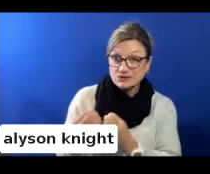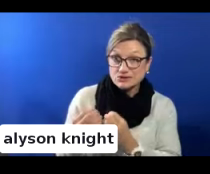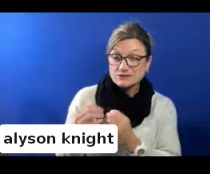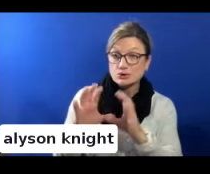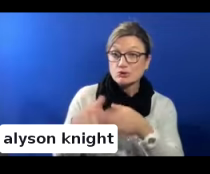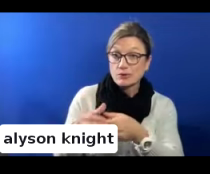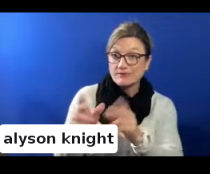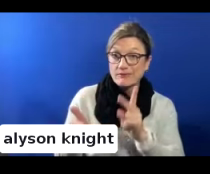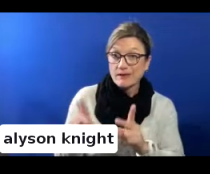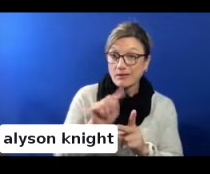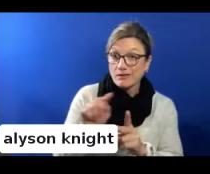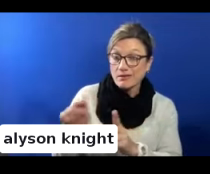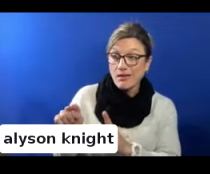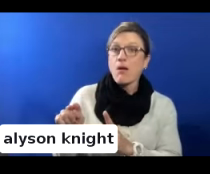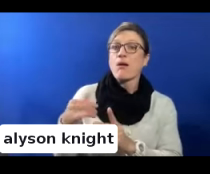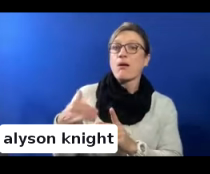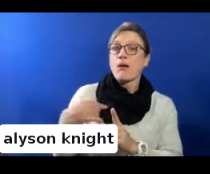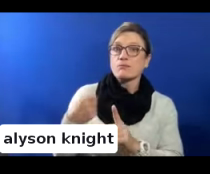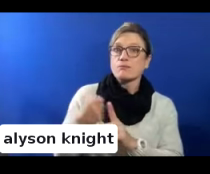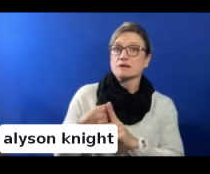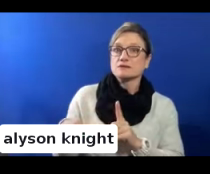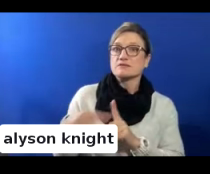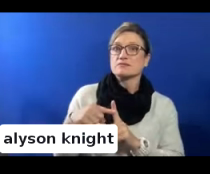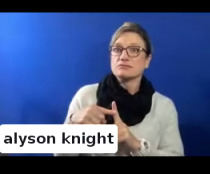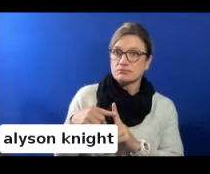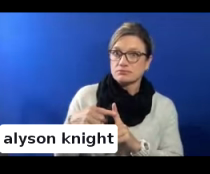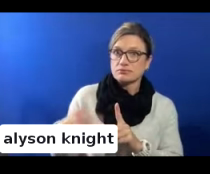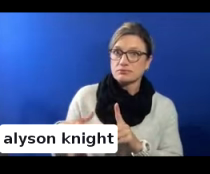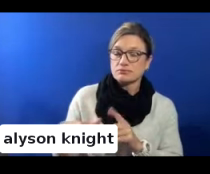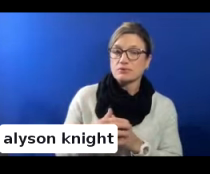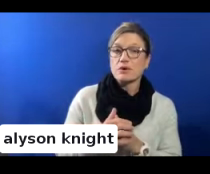that yielded a positive impact on the project and/or your processes?